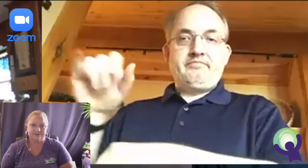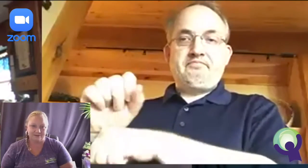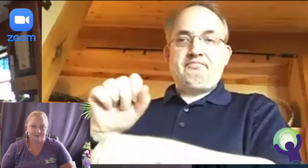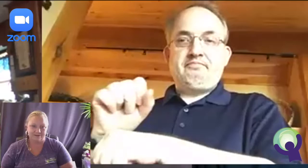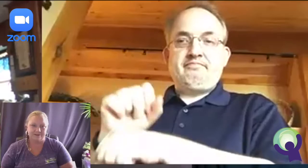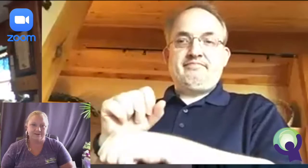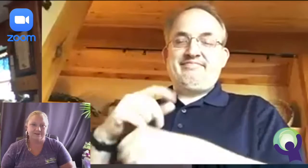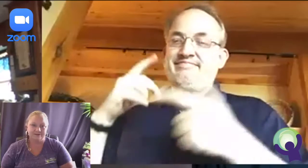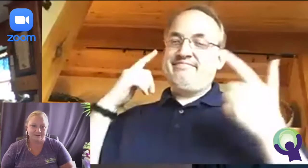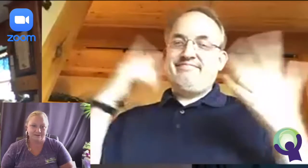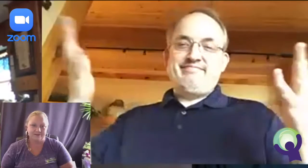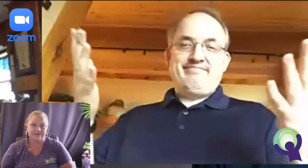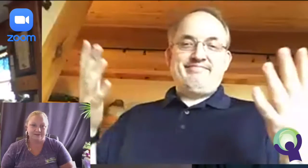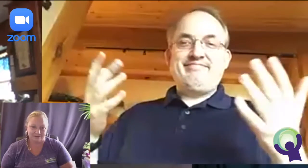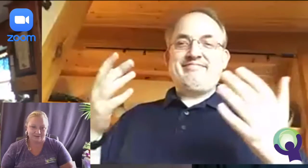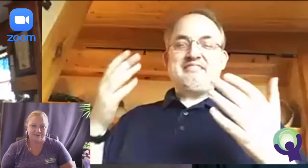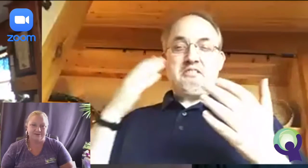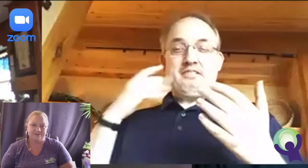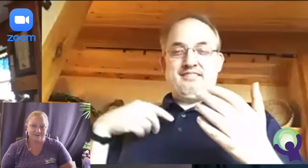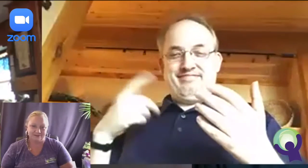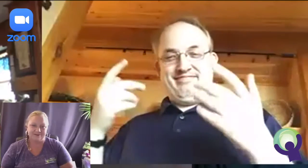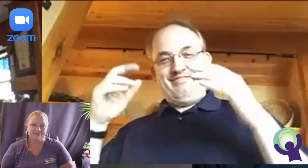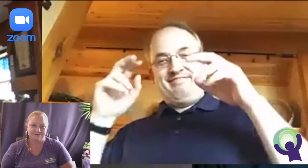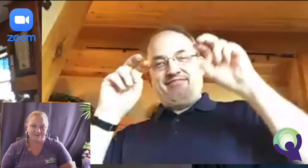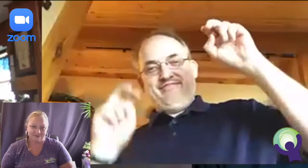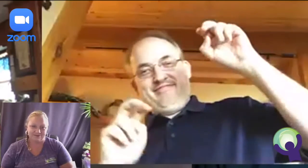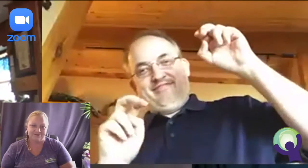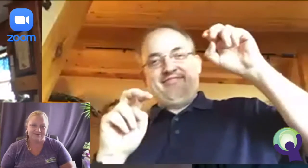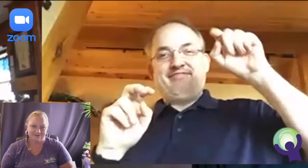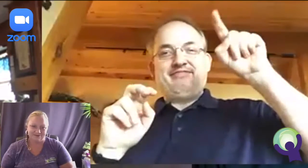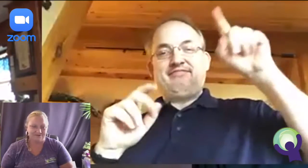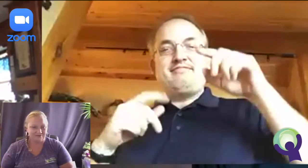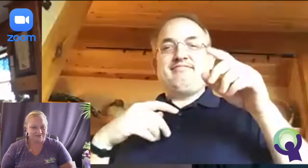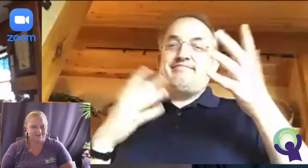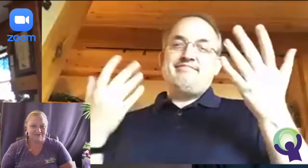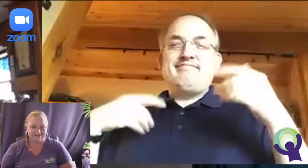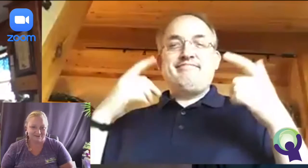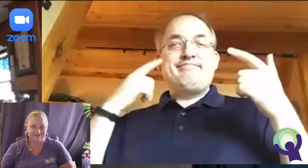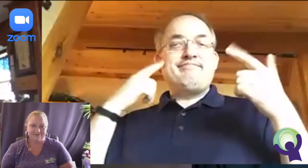I saw that position and I thought "why not," let's throw caution to the wind, let's try it out and so